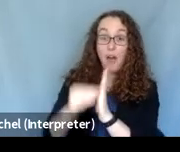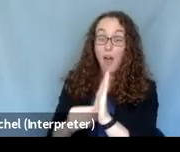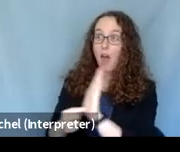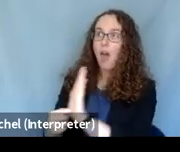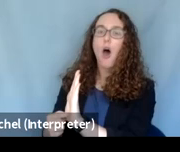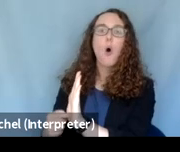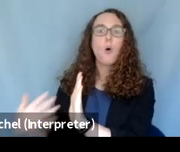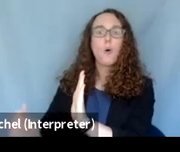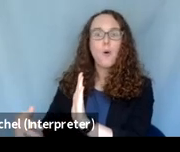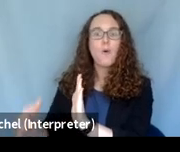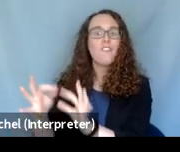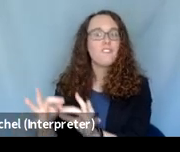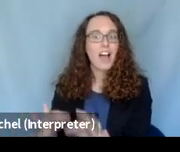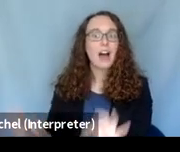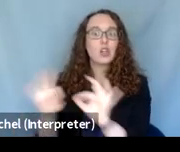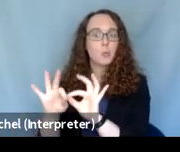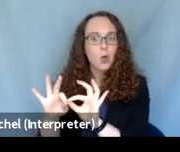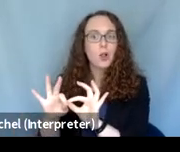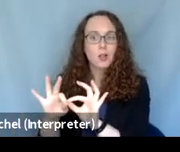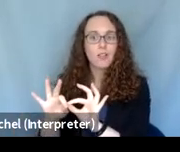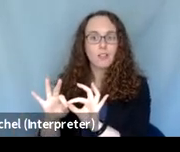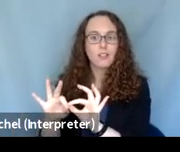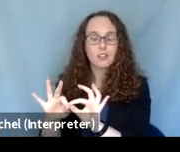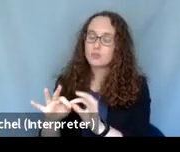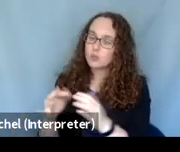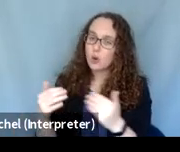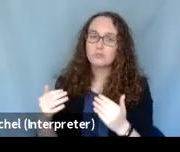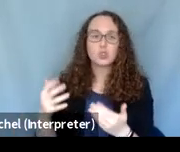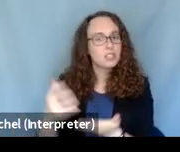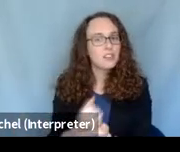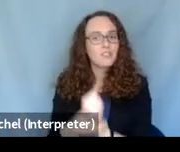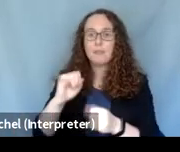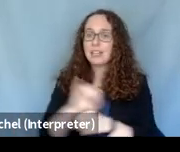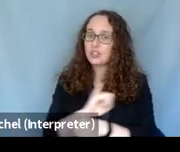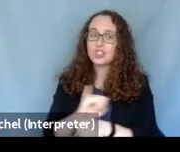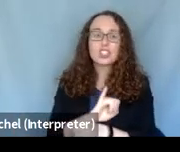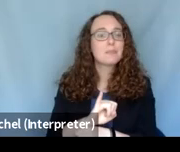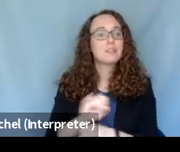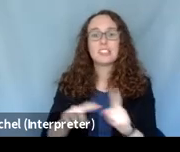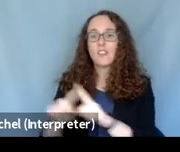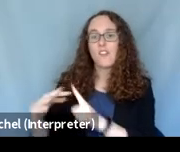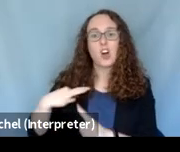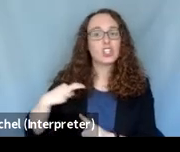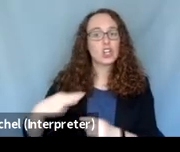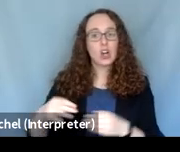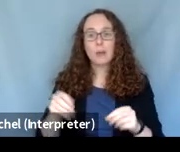opportunities and internships because they will make or break, or make a difference in your pursuit and where you want to go.